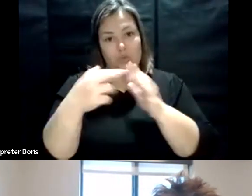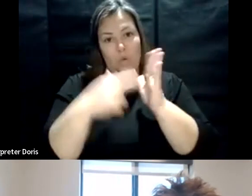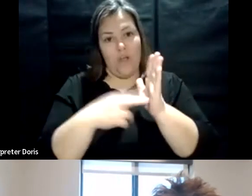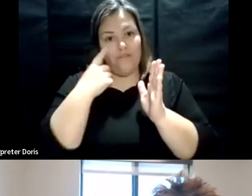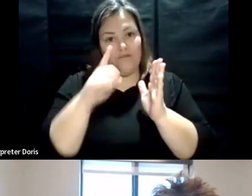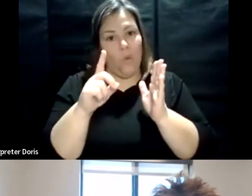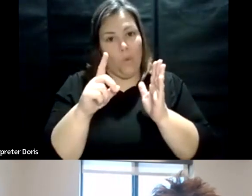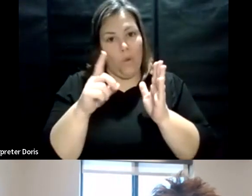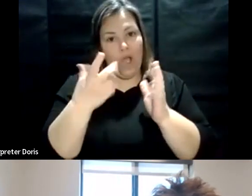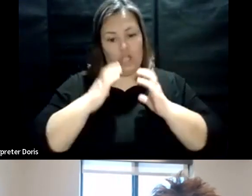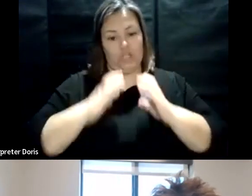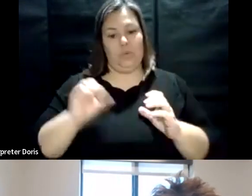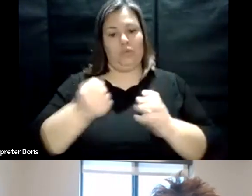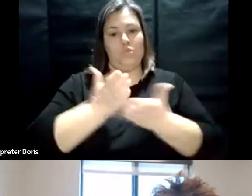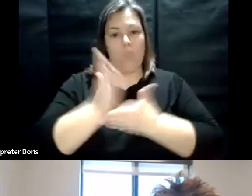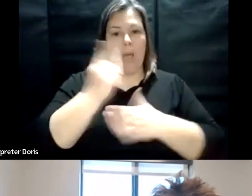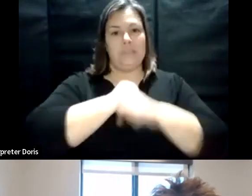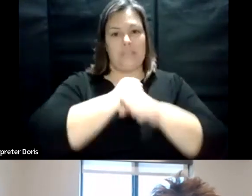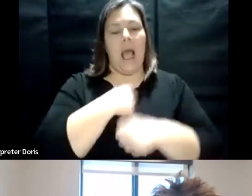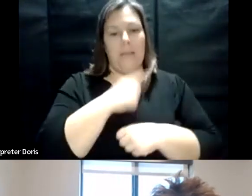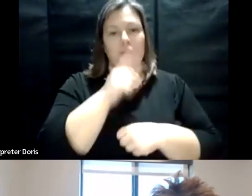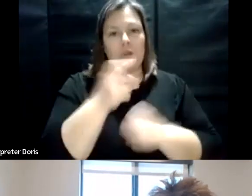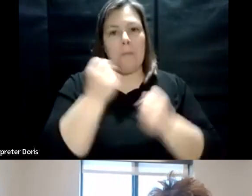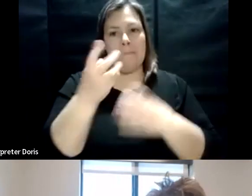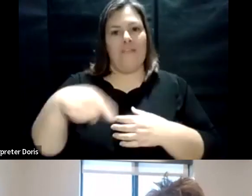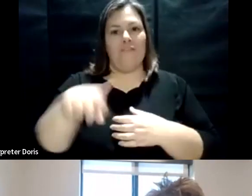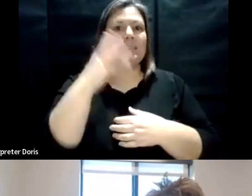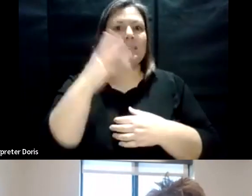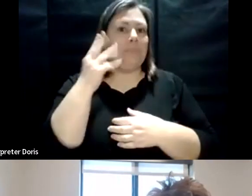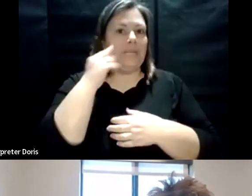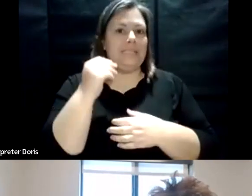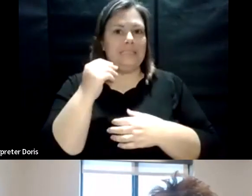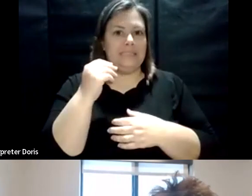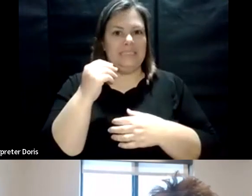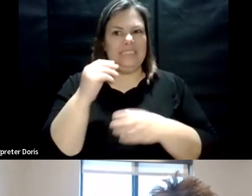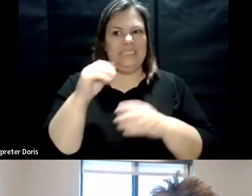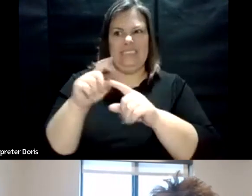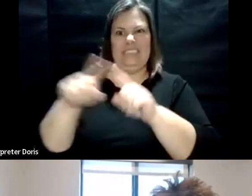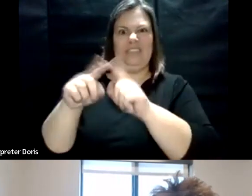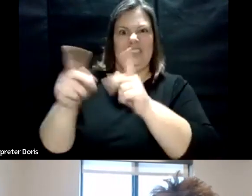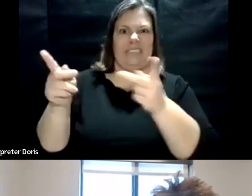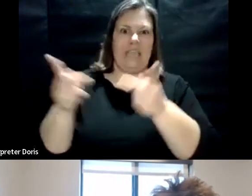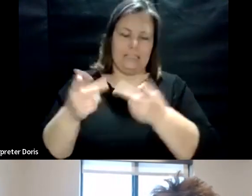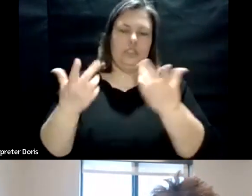That that we went through that a lot of our peers experience in these settings.